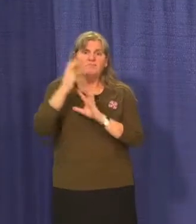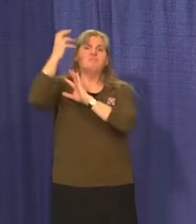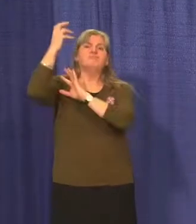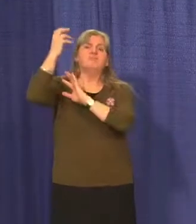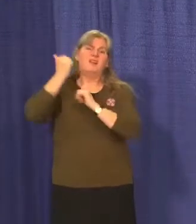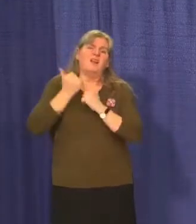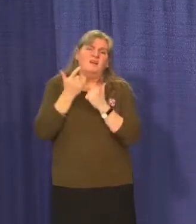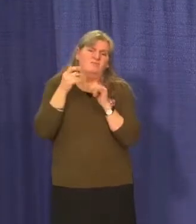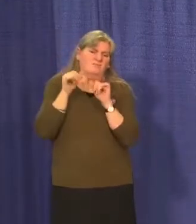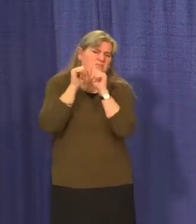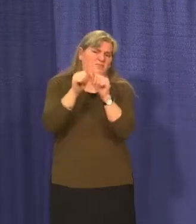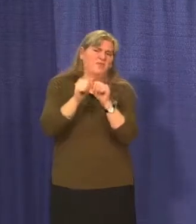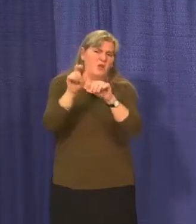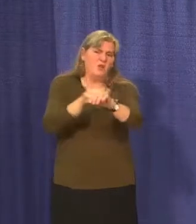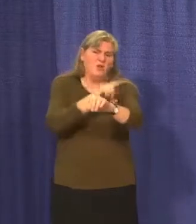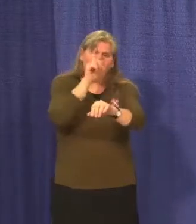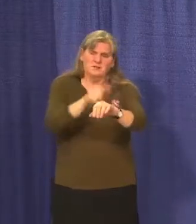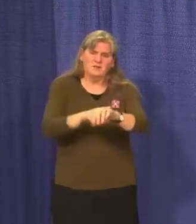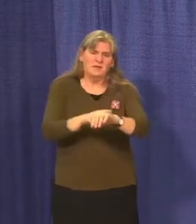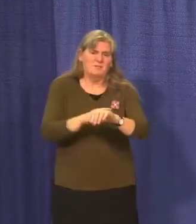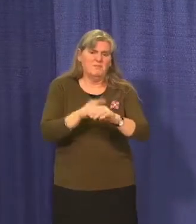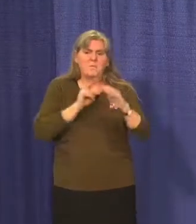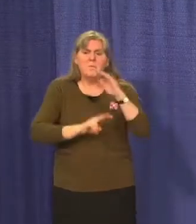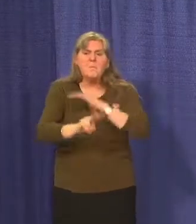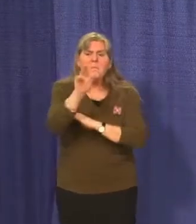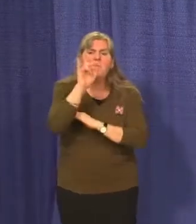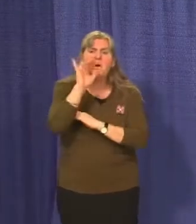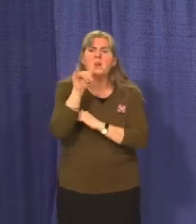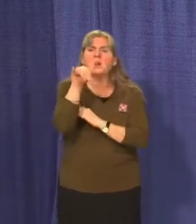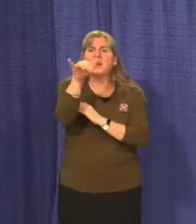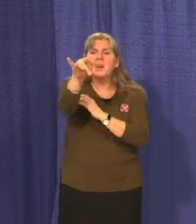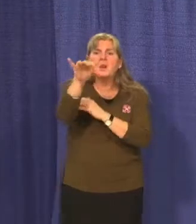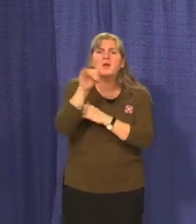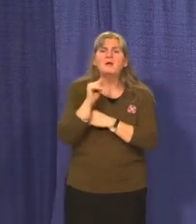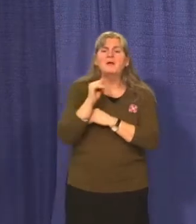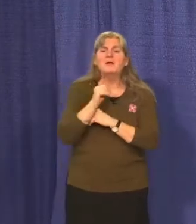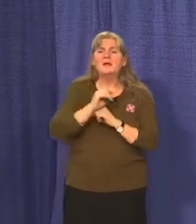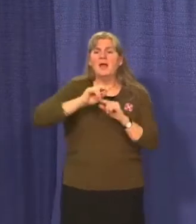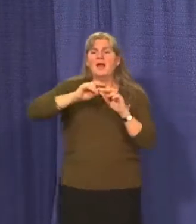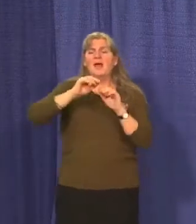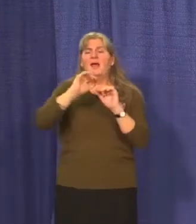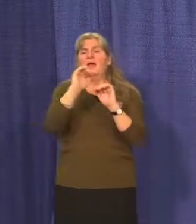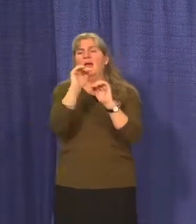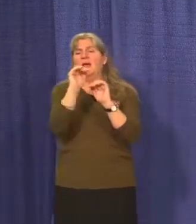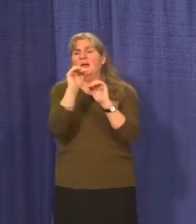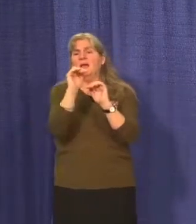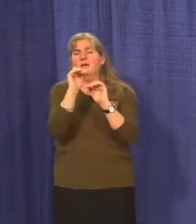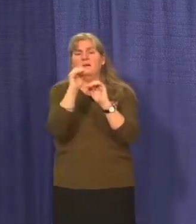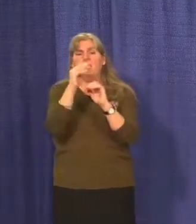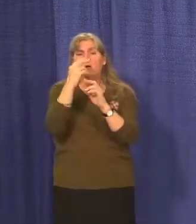If we don't take action in achieving immunity, there is no telling when we will be able to relieve some of our public